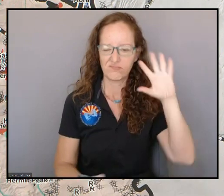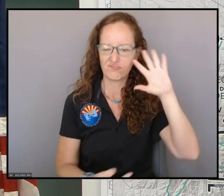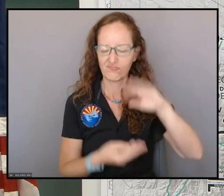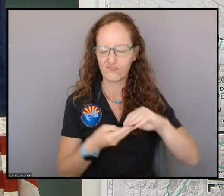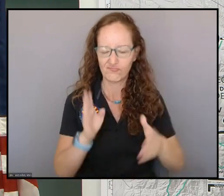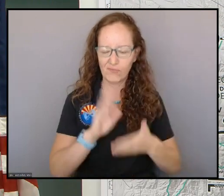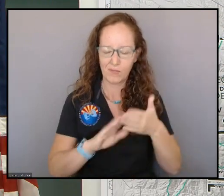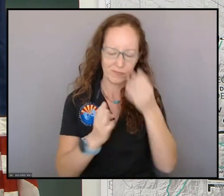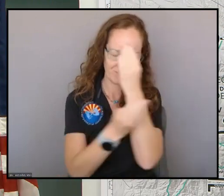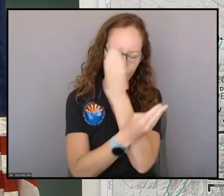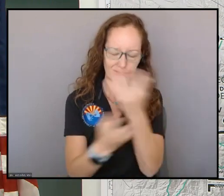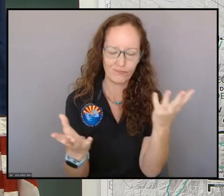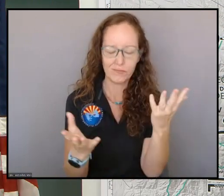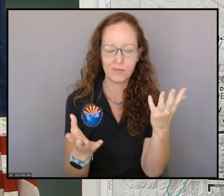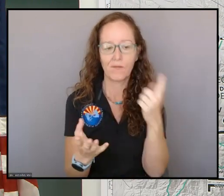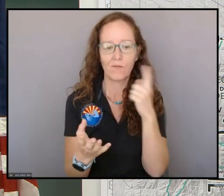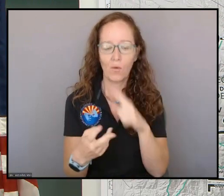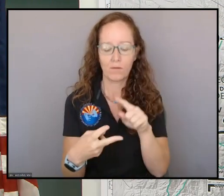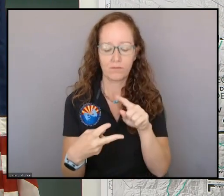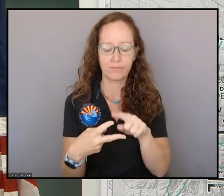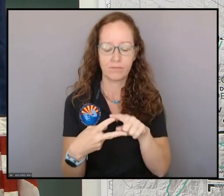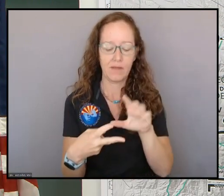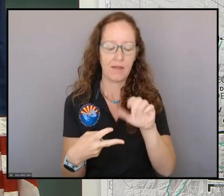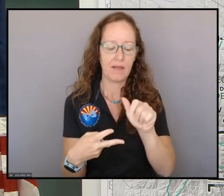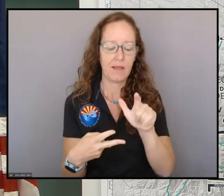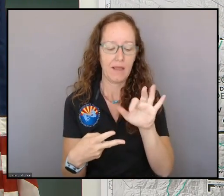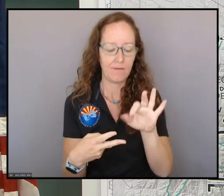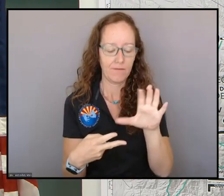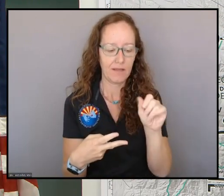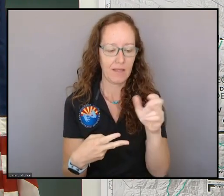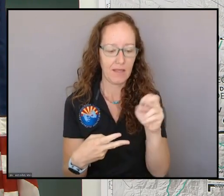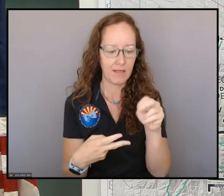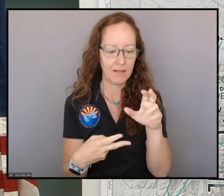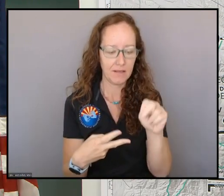the Calf Canyon/Hermits Peak Fires here. So we're just